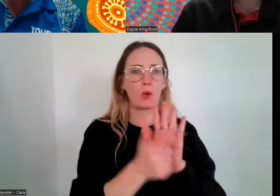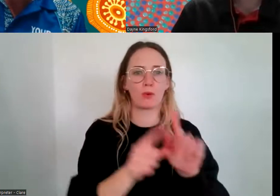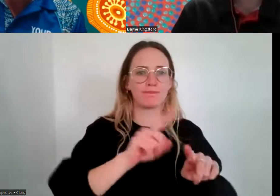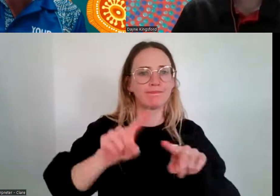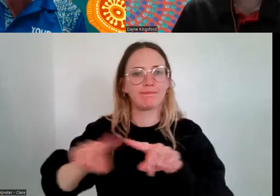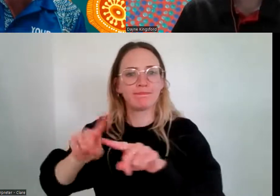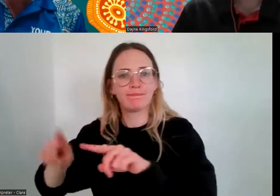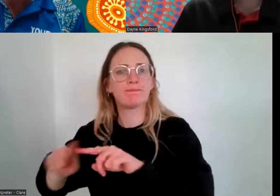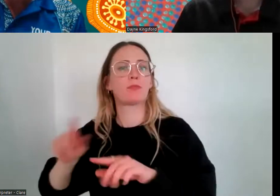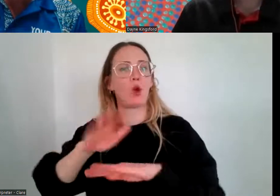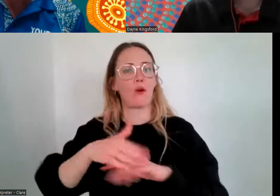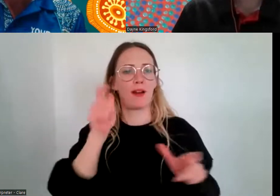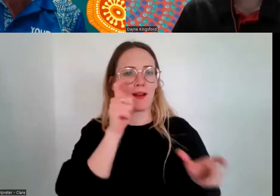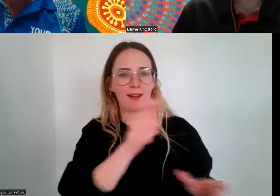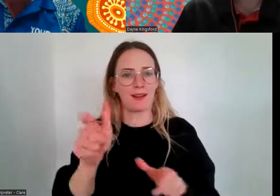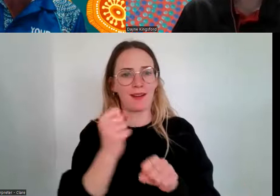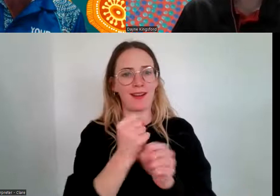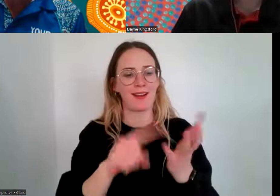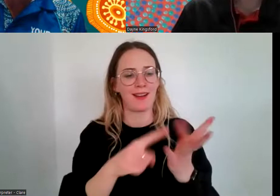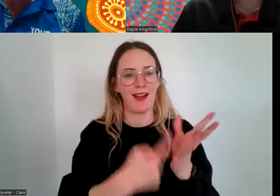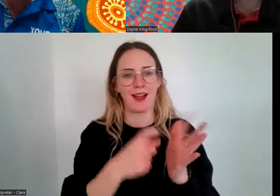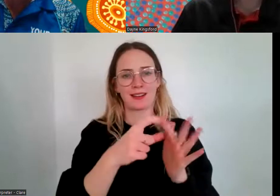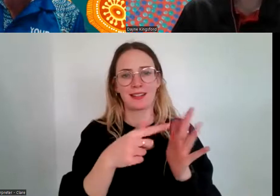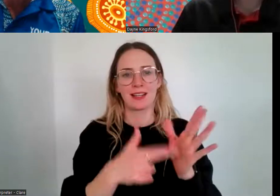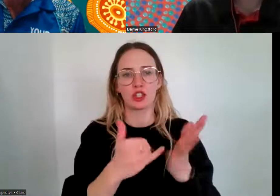guardianship proceedings which may affect how you share your stories